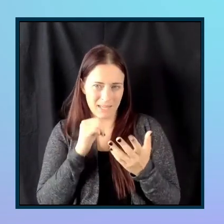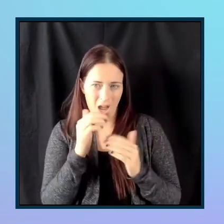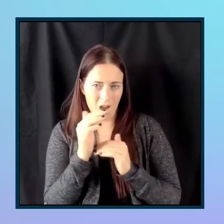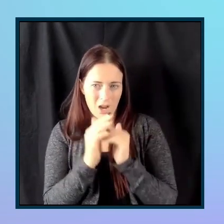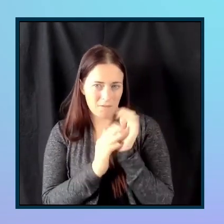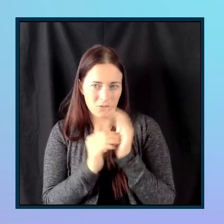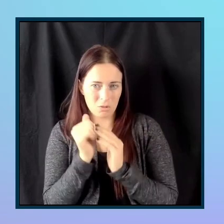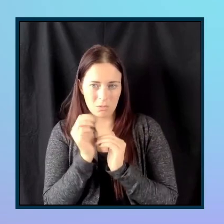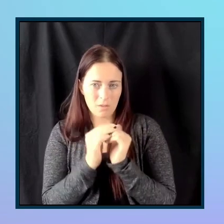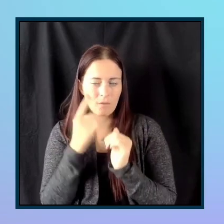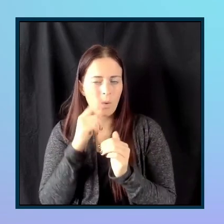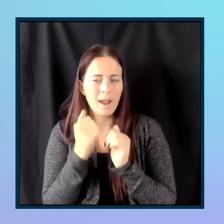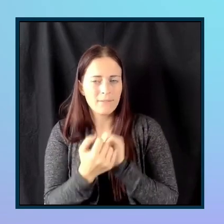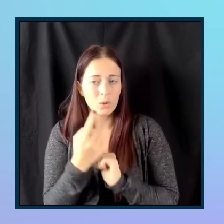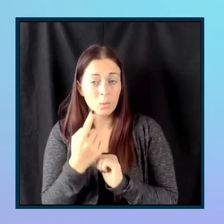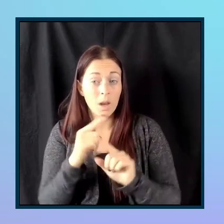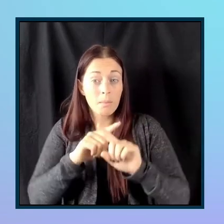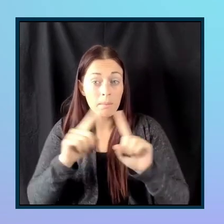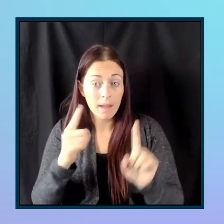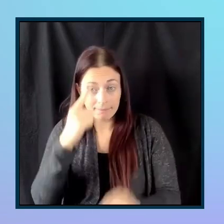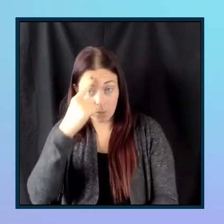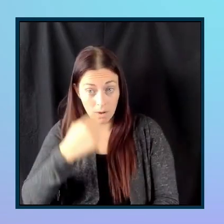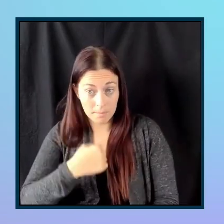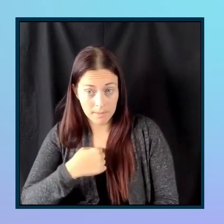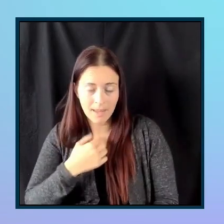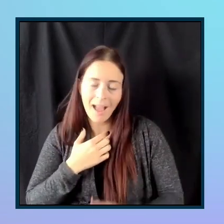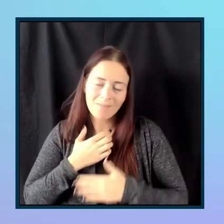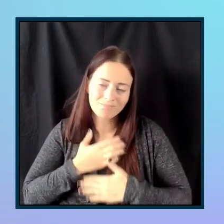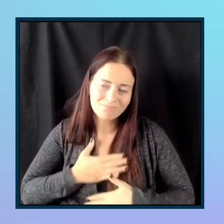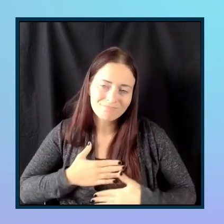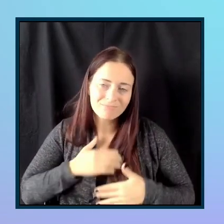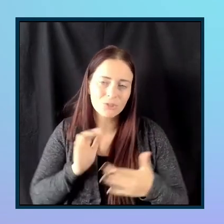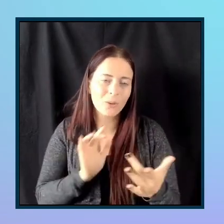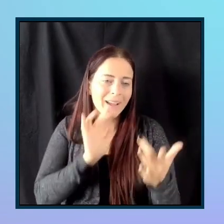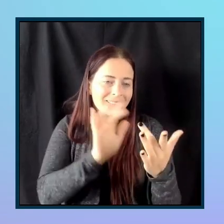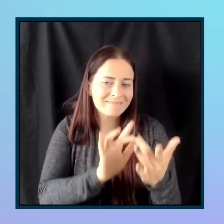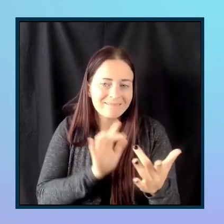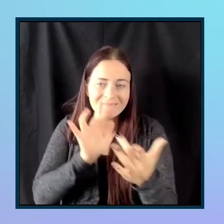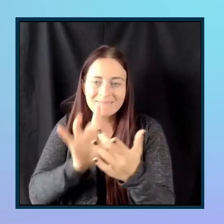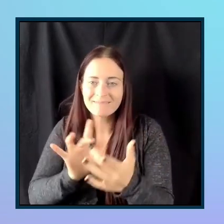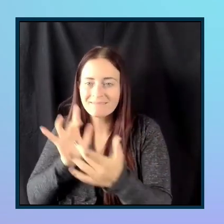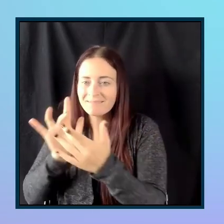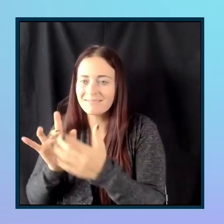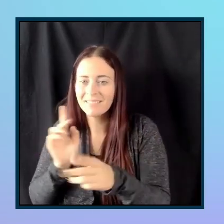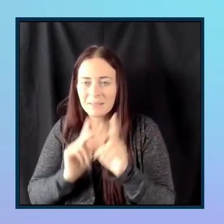but for me, I enjoy reaching out to people that I have some kind of connection with,